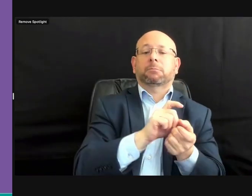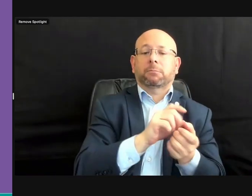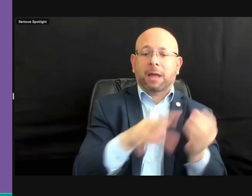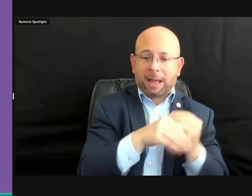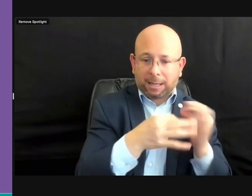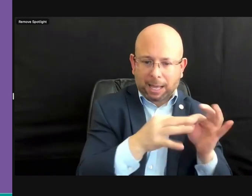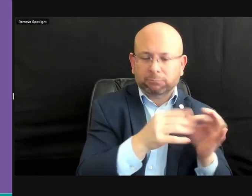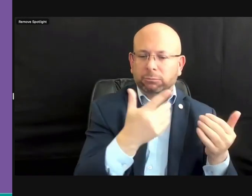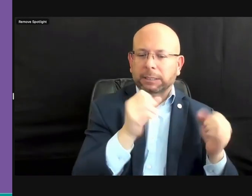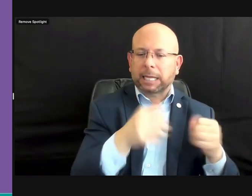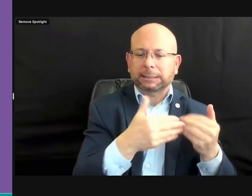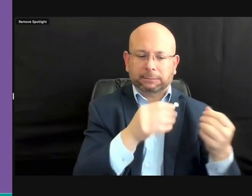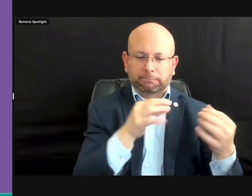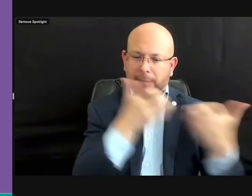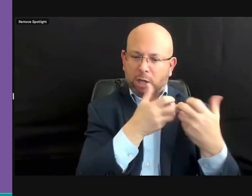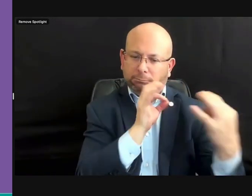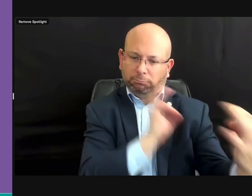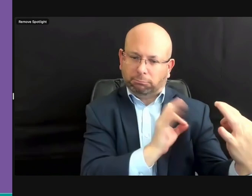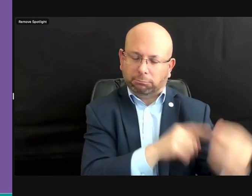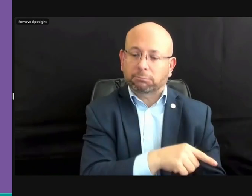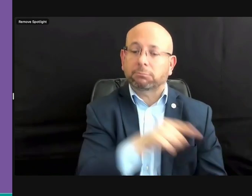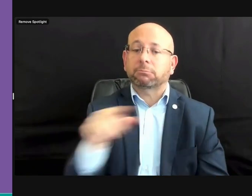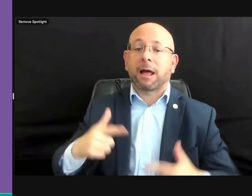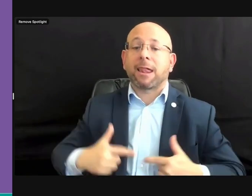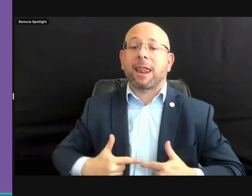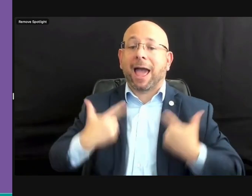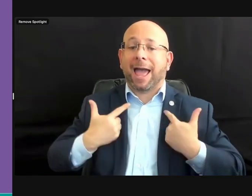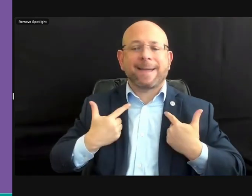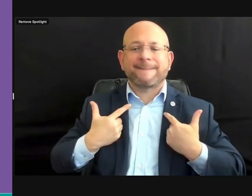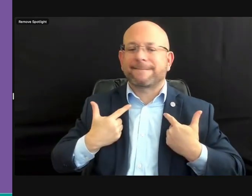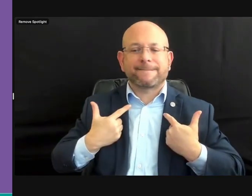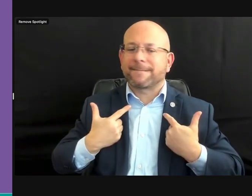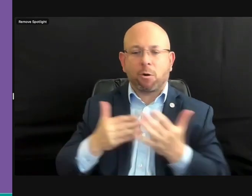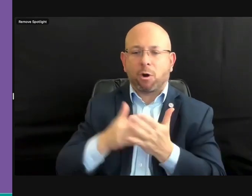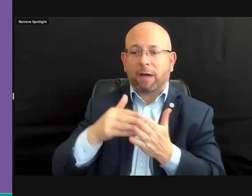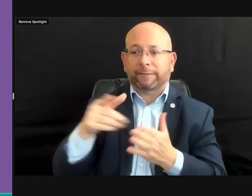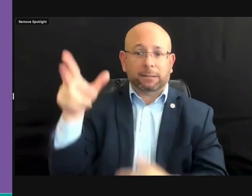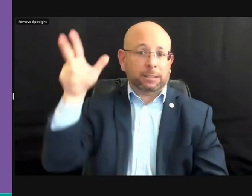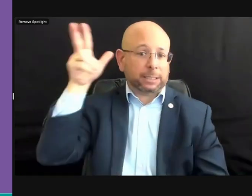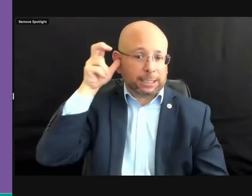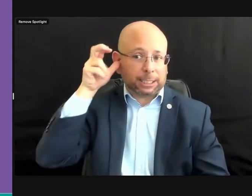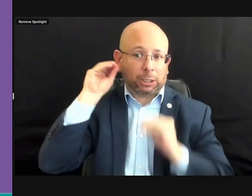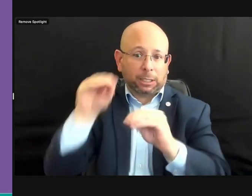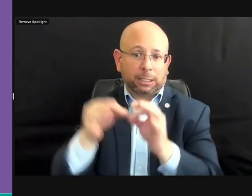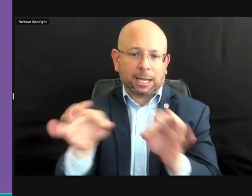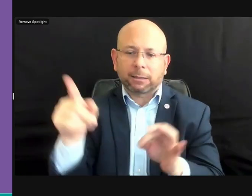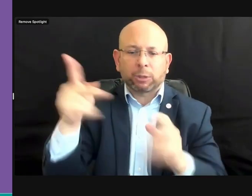can be closely aligned with the spoken dialogue. But for live broadcasts, captions do lag behind what has been spoken.